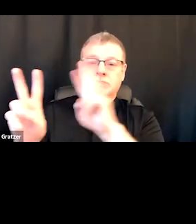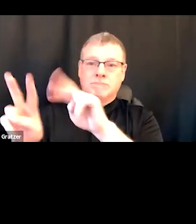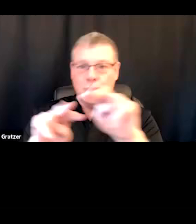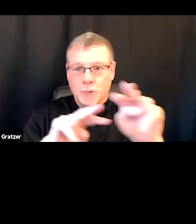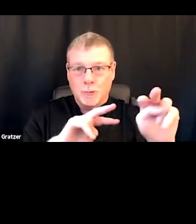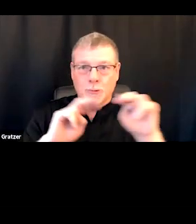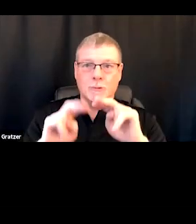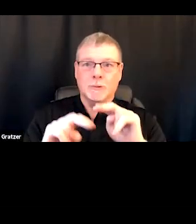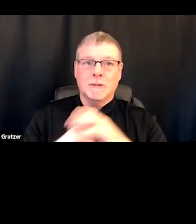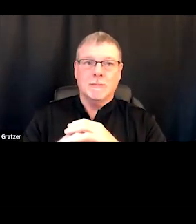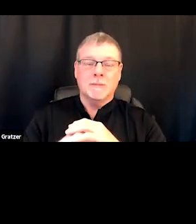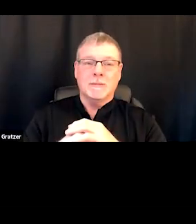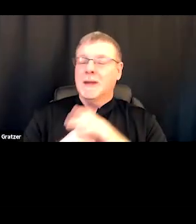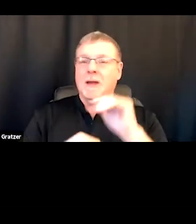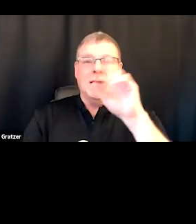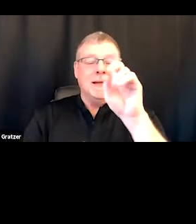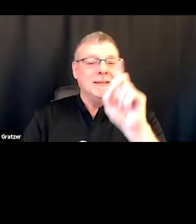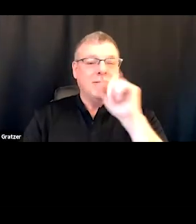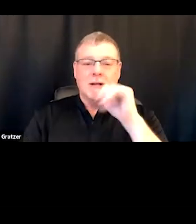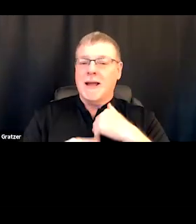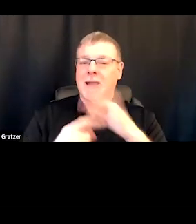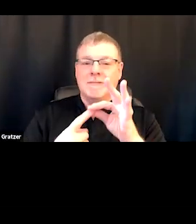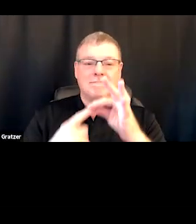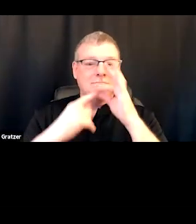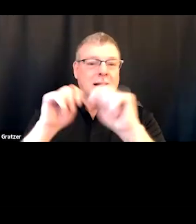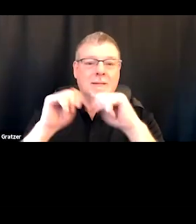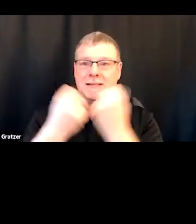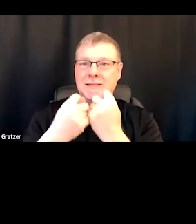Denver does not have a specialized team of officers like Durham does,